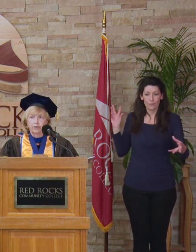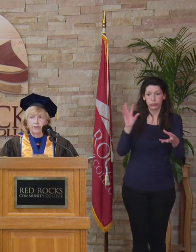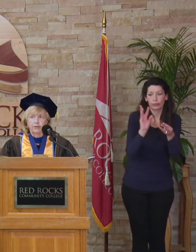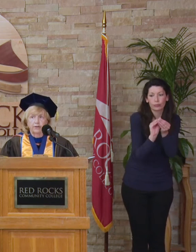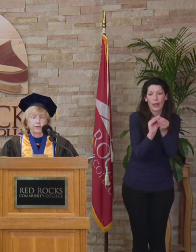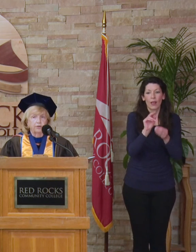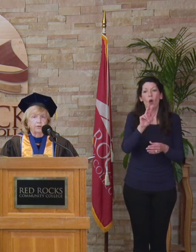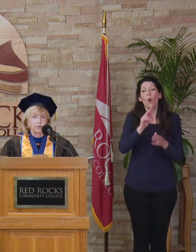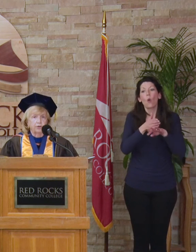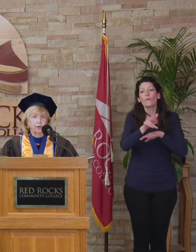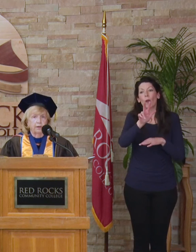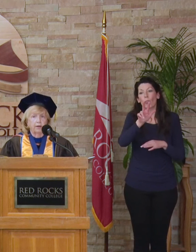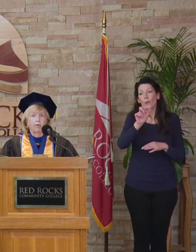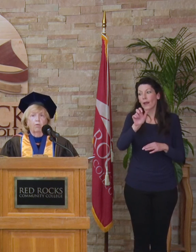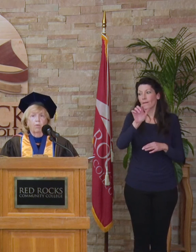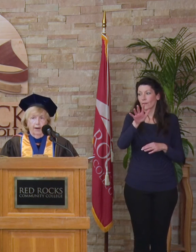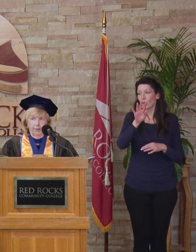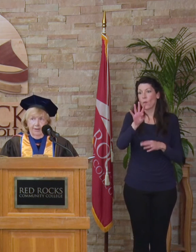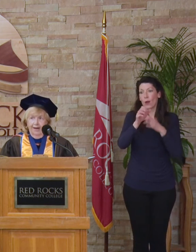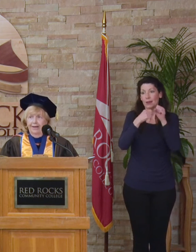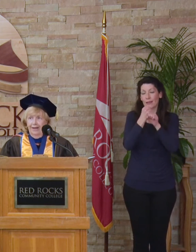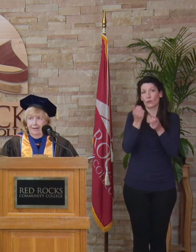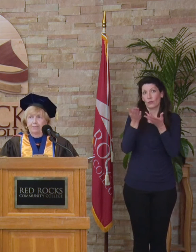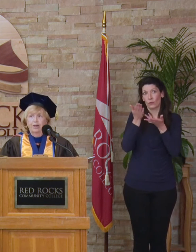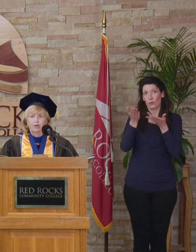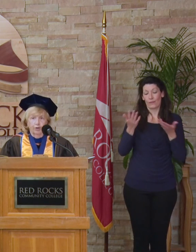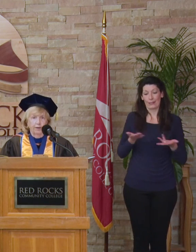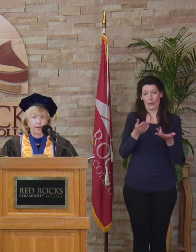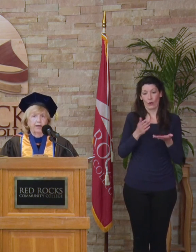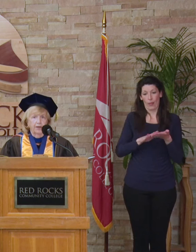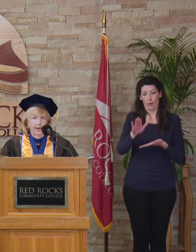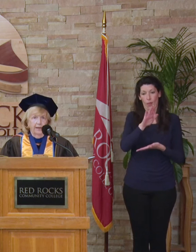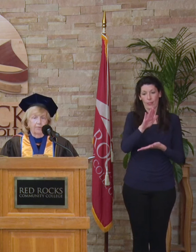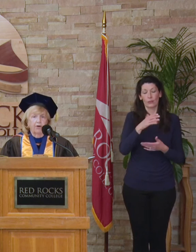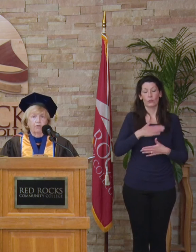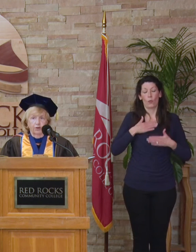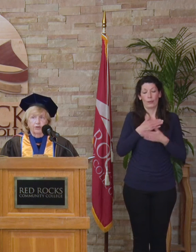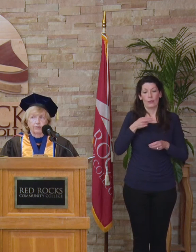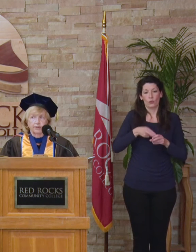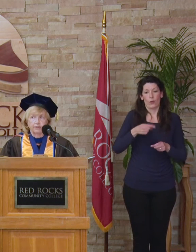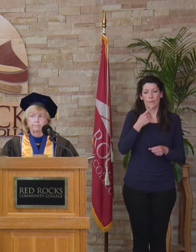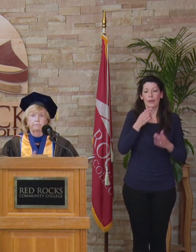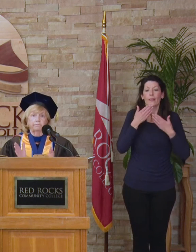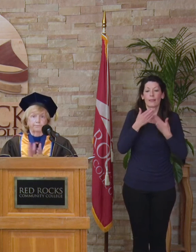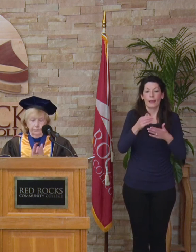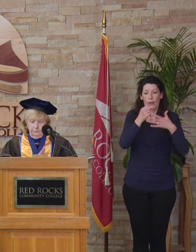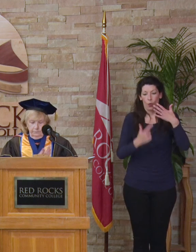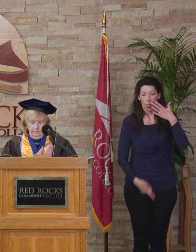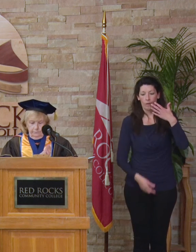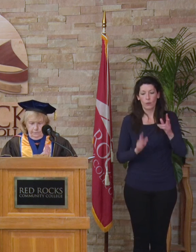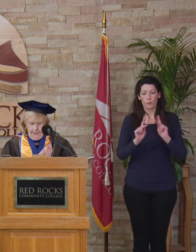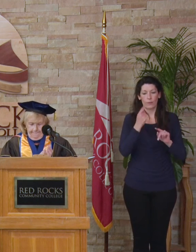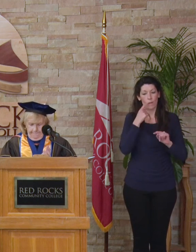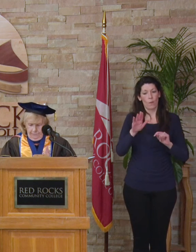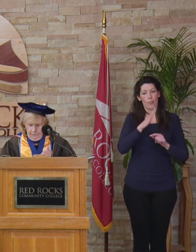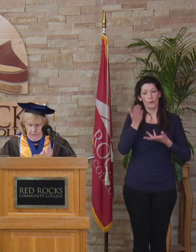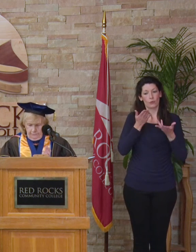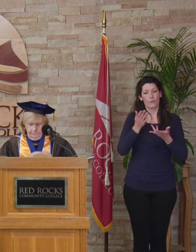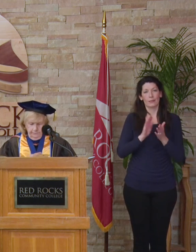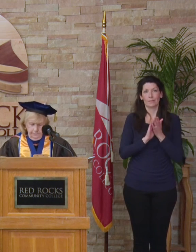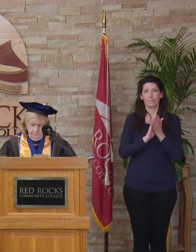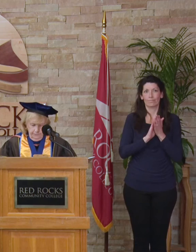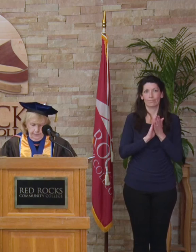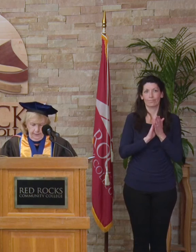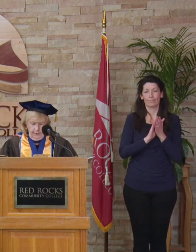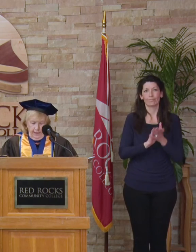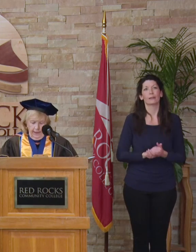of service to this institution. Wow! Again, please join me in thanking them for their service.